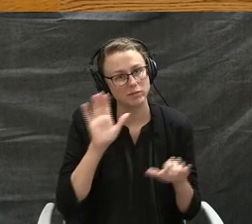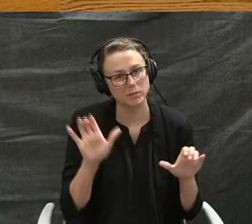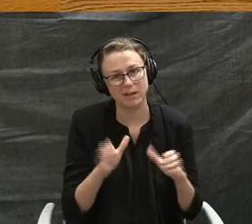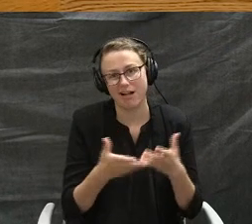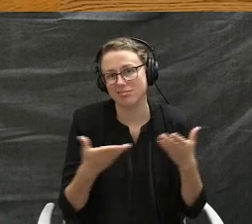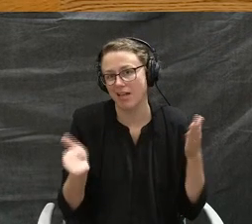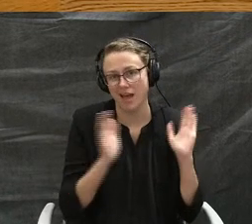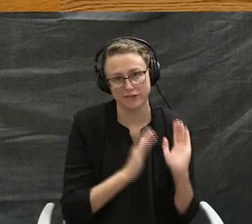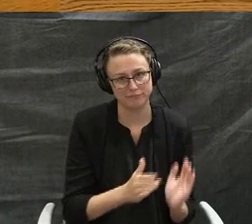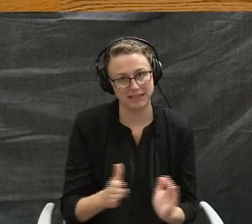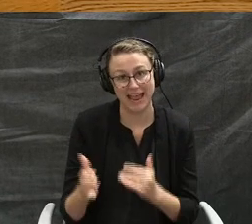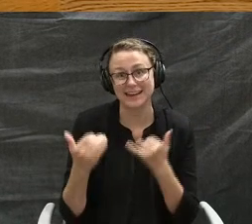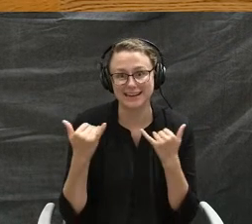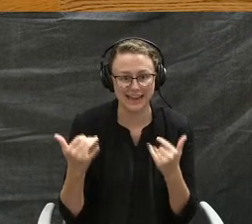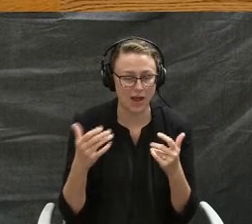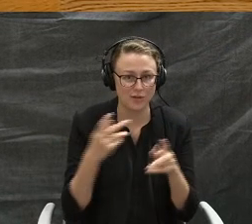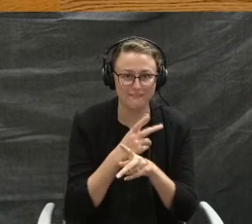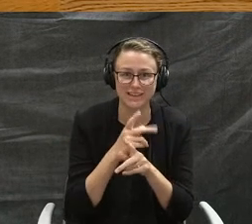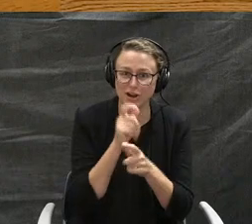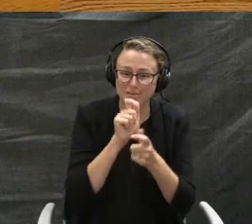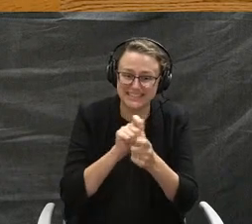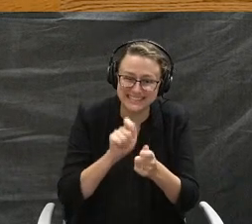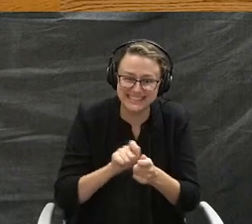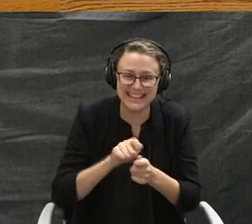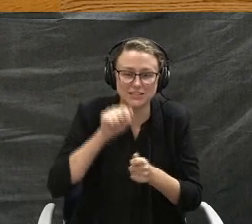to get the details of the plan all put together.